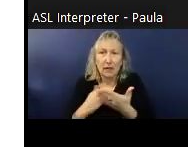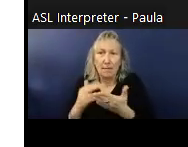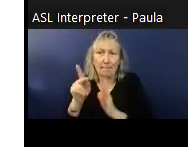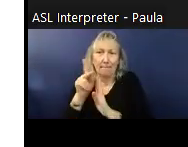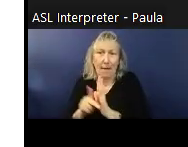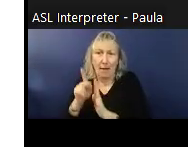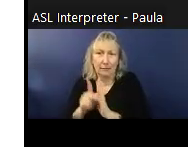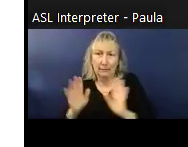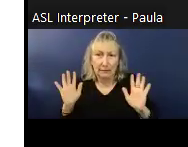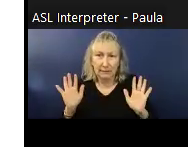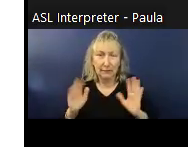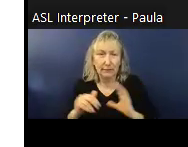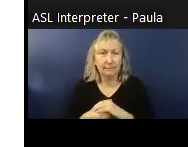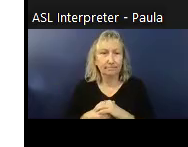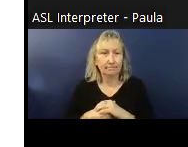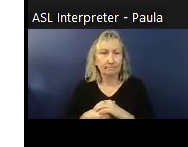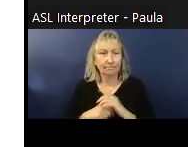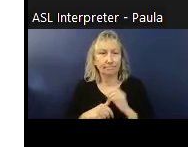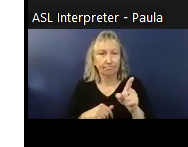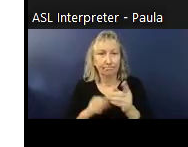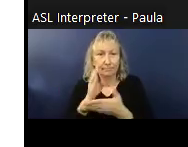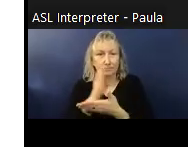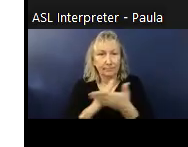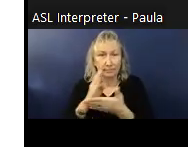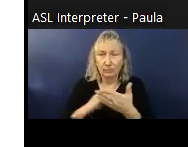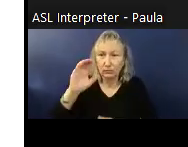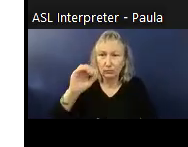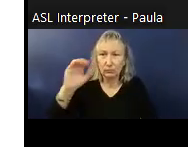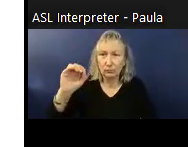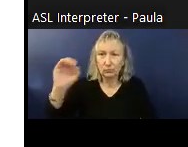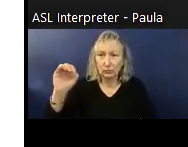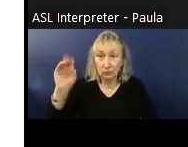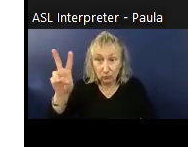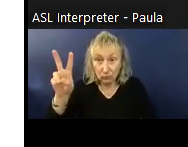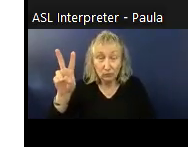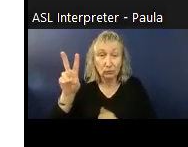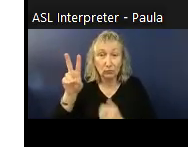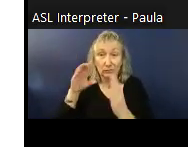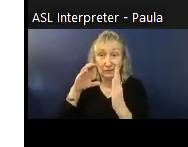So in section 0002, which is where all of our definitions are,